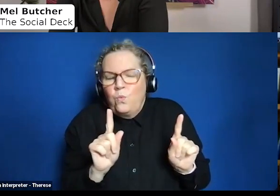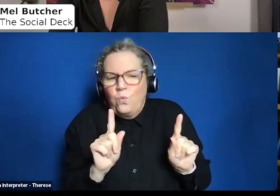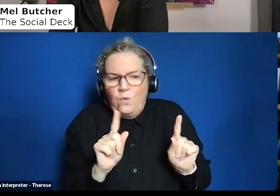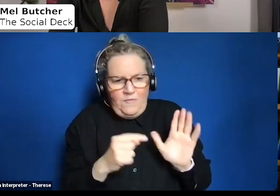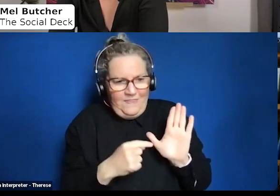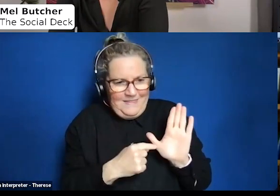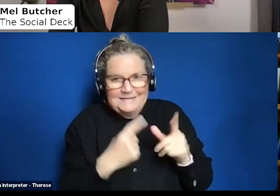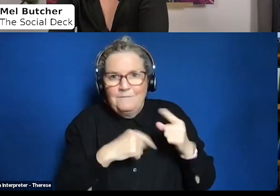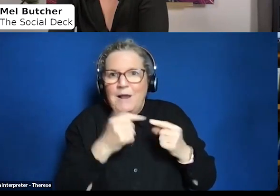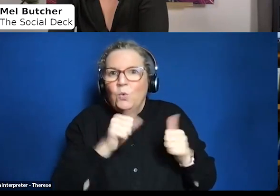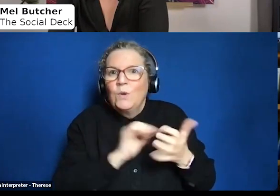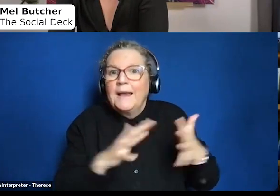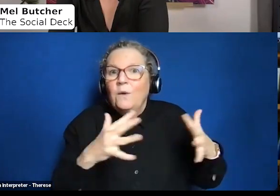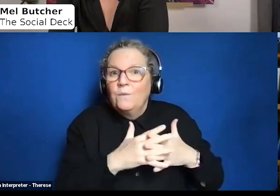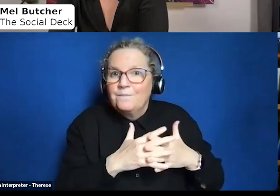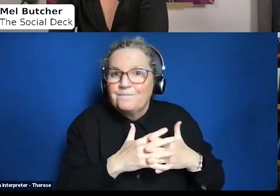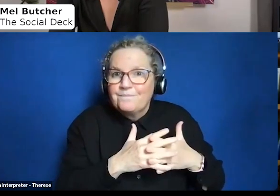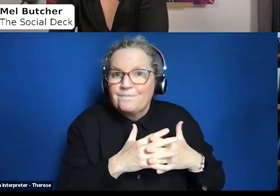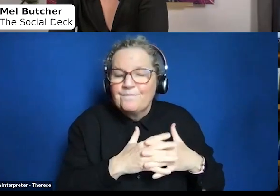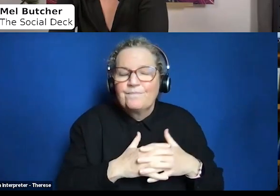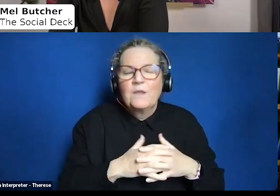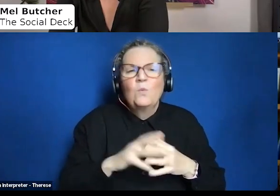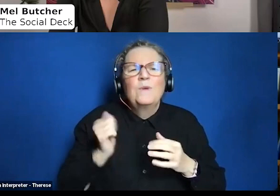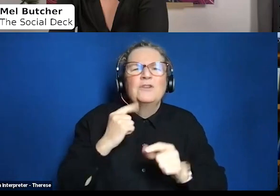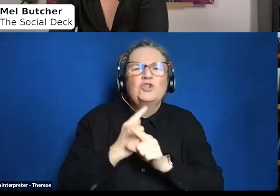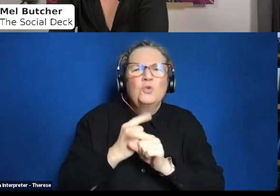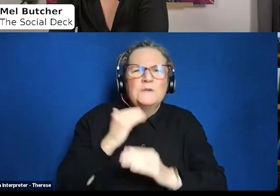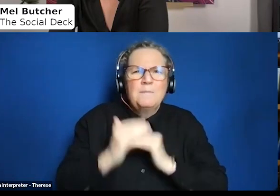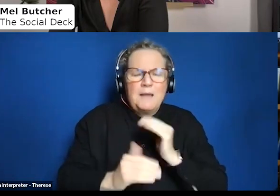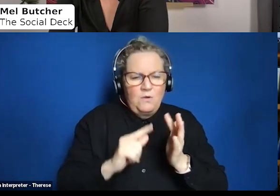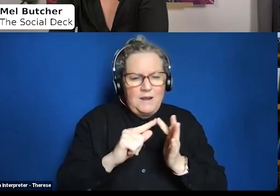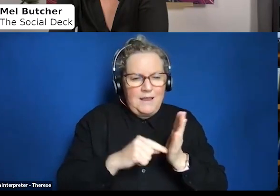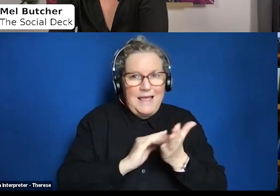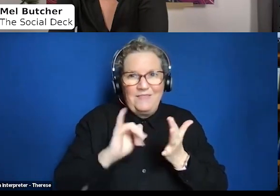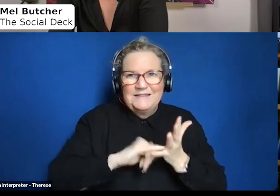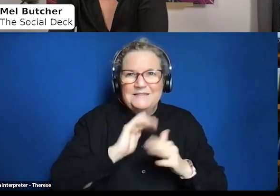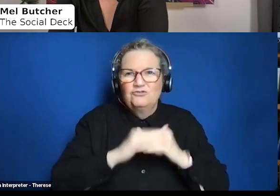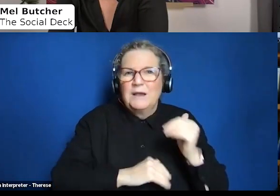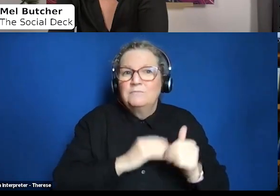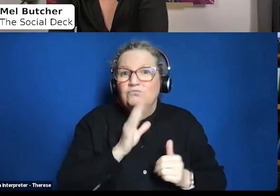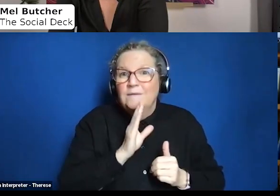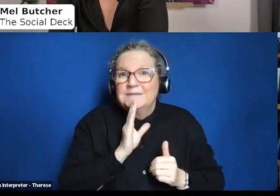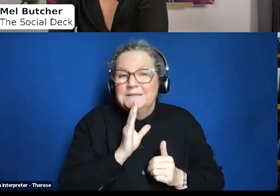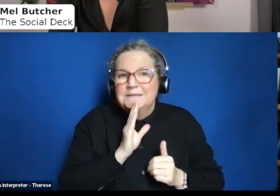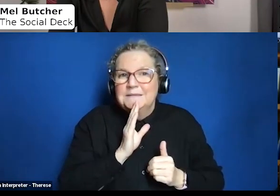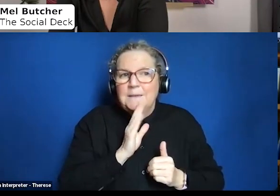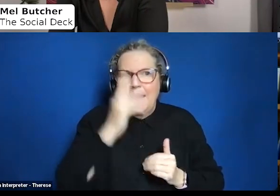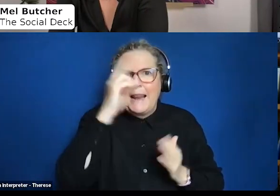We talked about how ethics around privacy can not identify individuals,